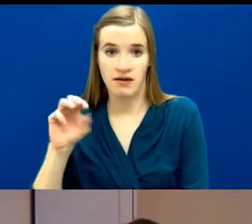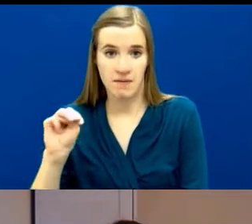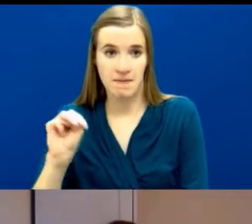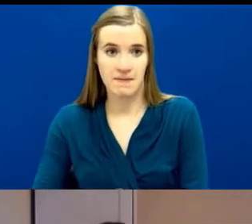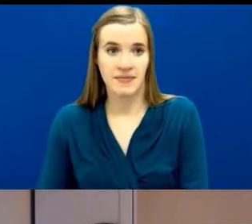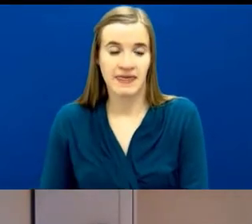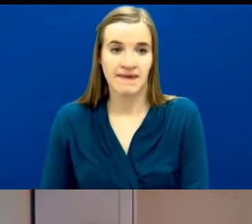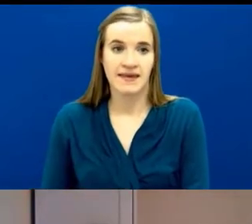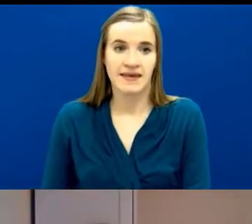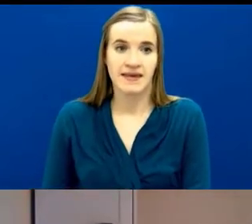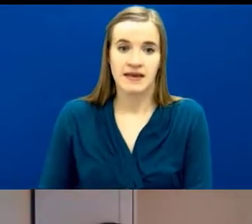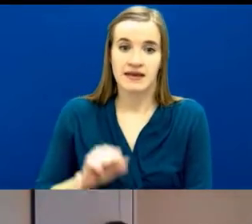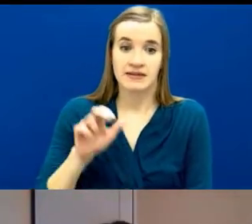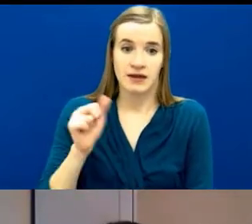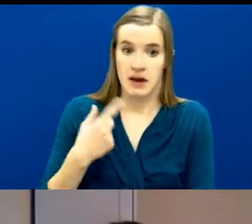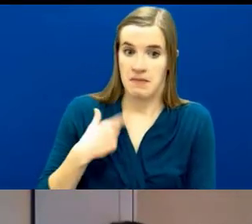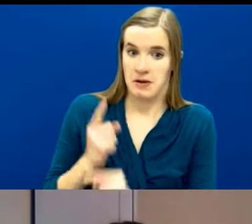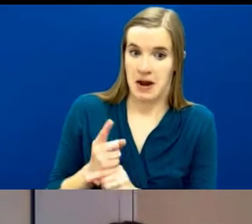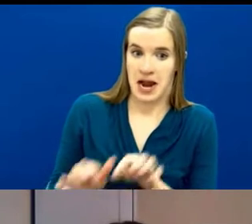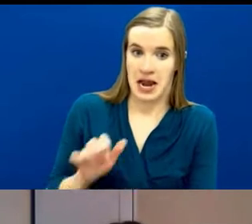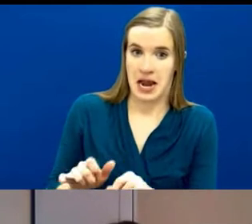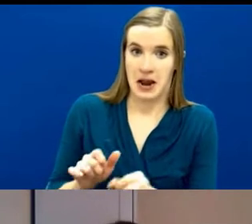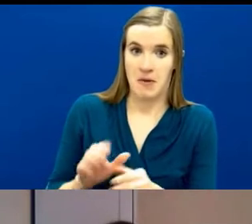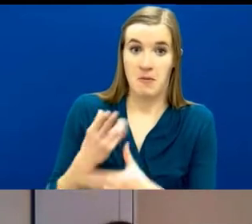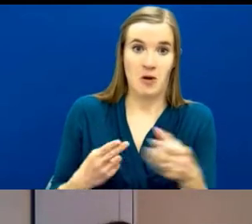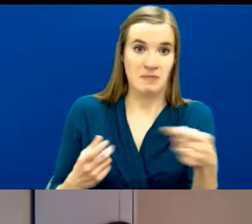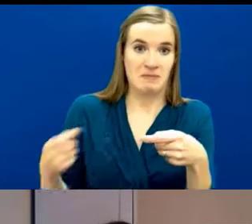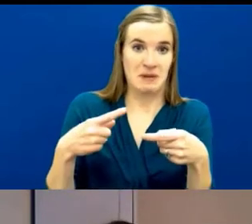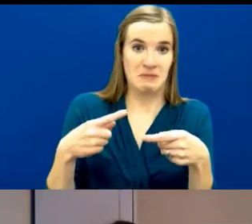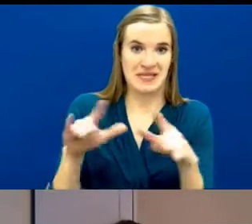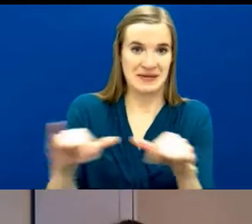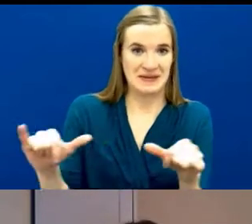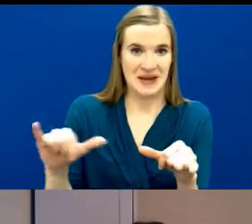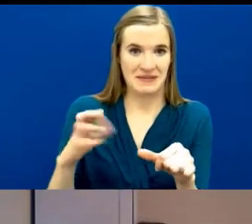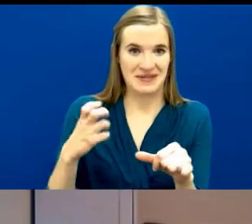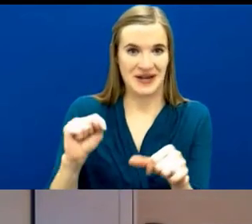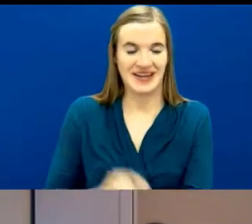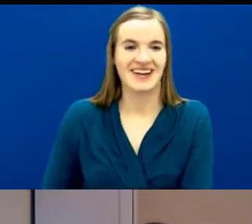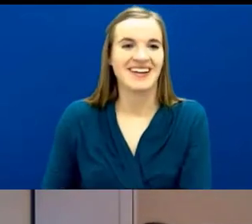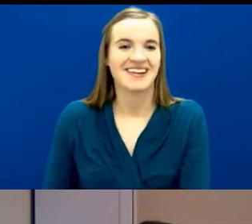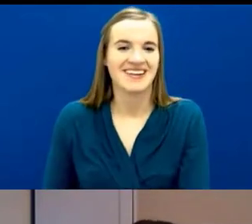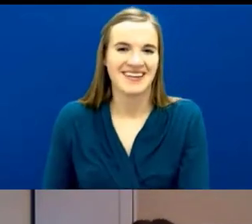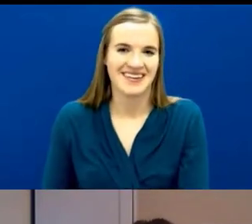Annette: Oh, yeah. We did it together. Sarah: Thank you so much.